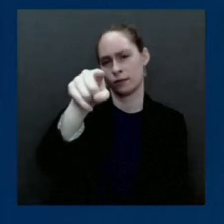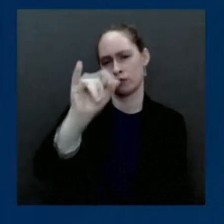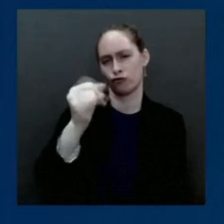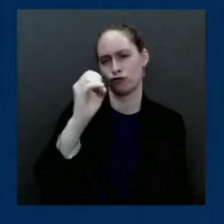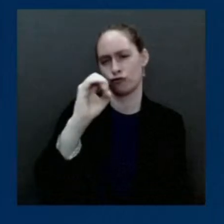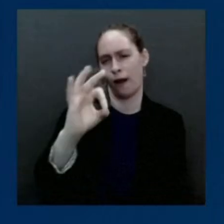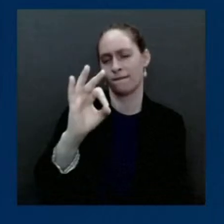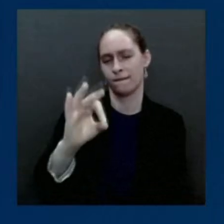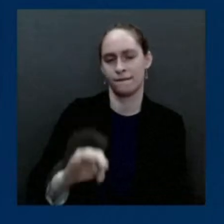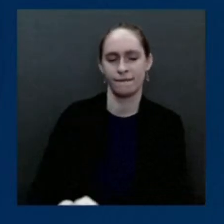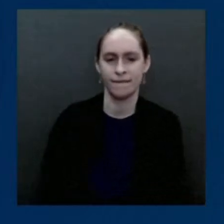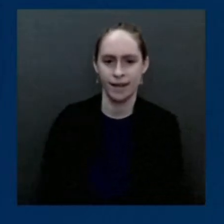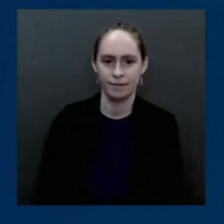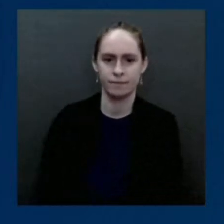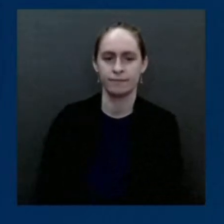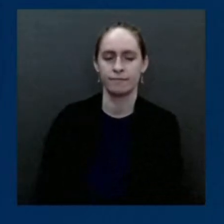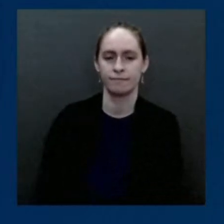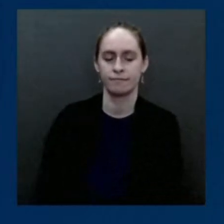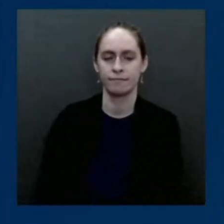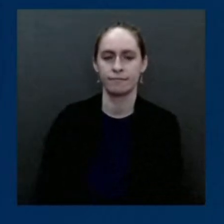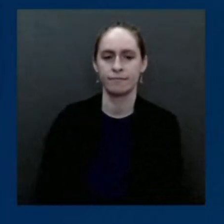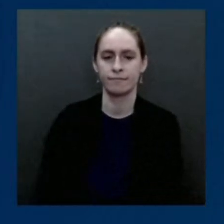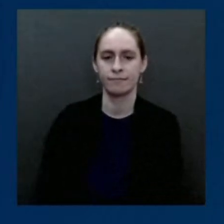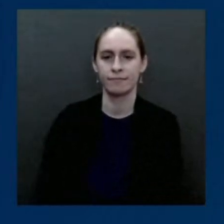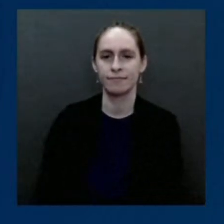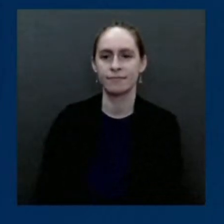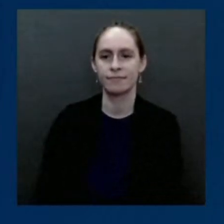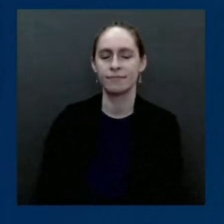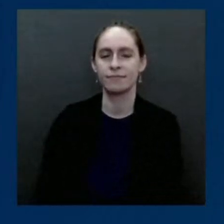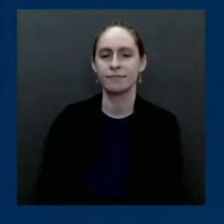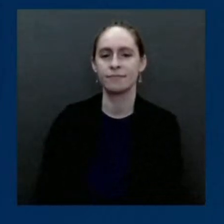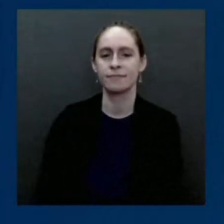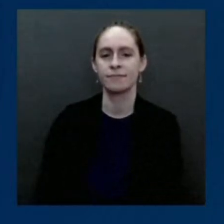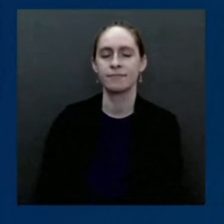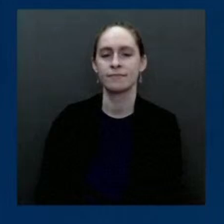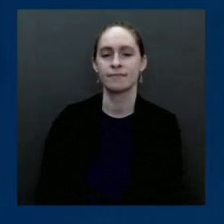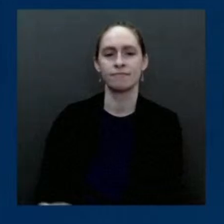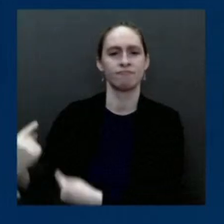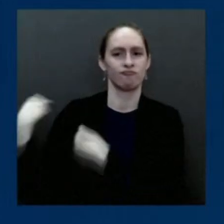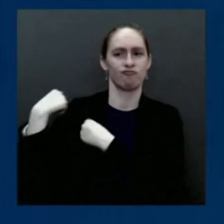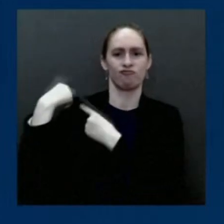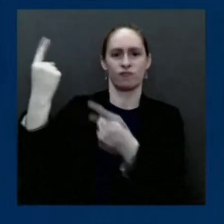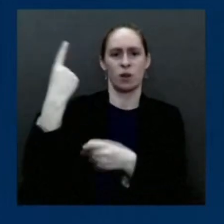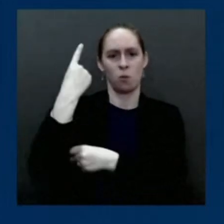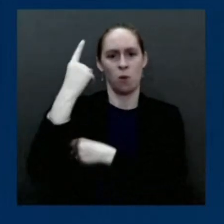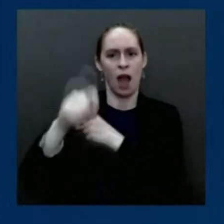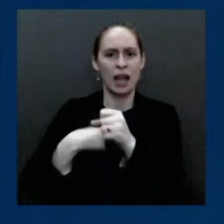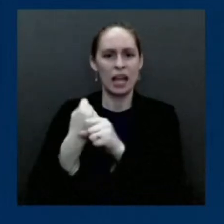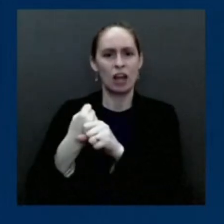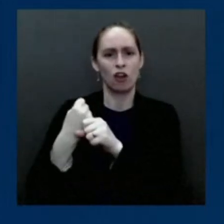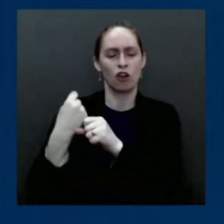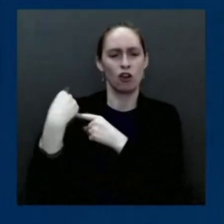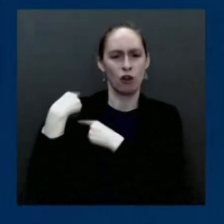MY QUESTION IS TO JEFF. OVER THE LAST YEAR AND A HALF